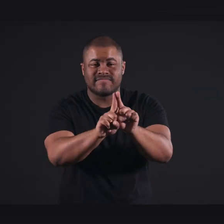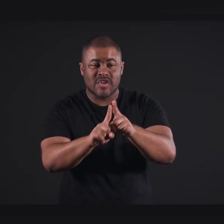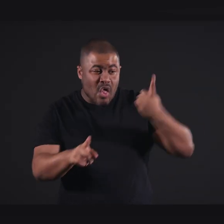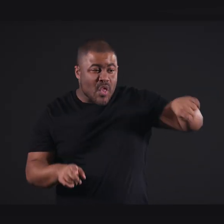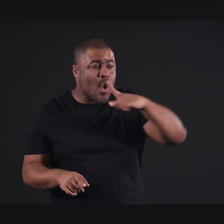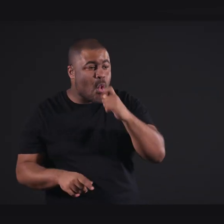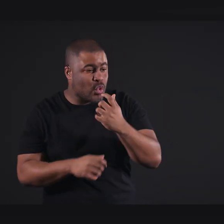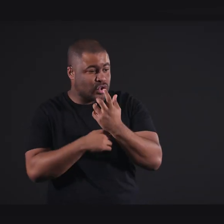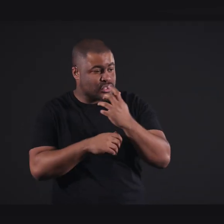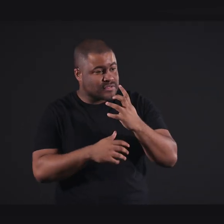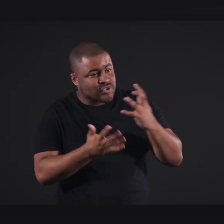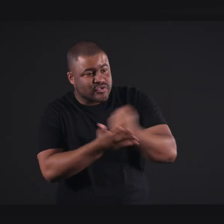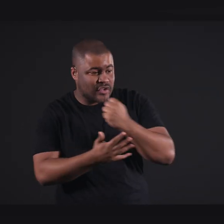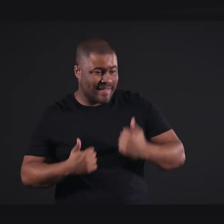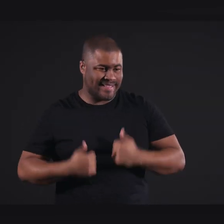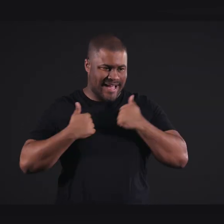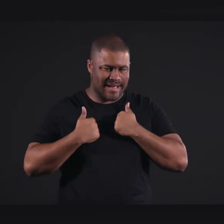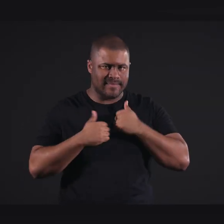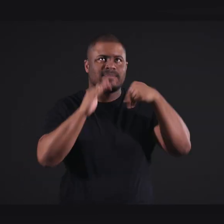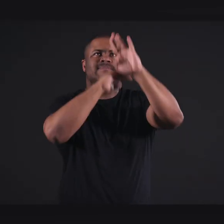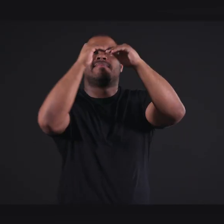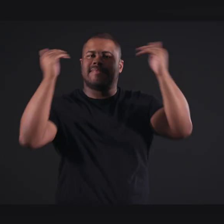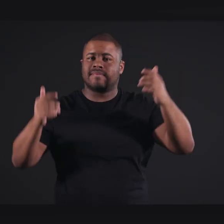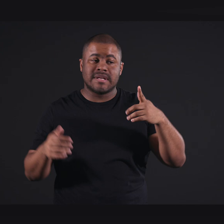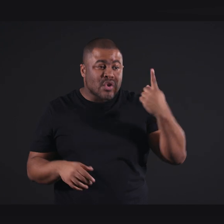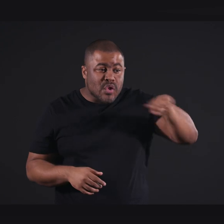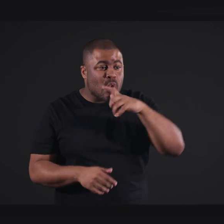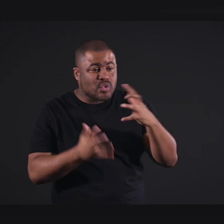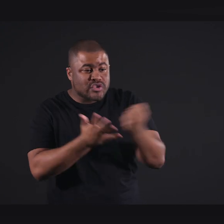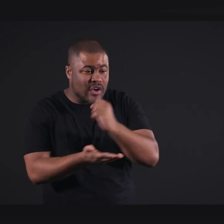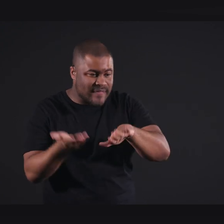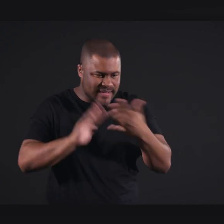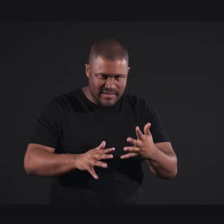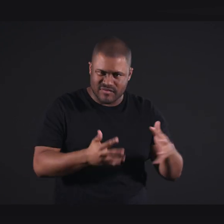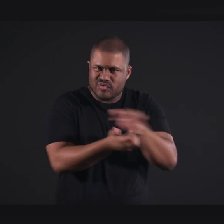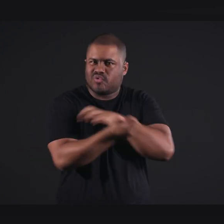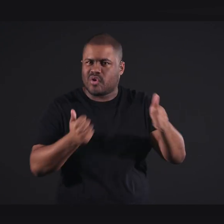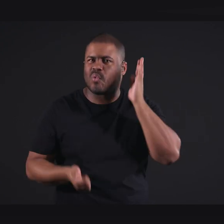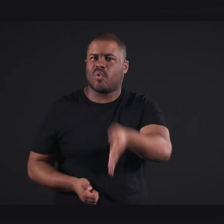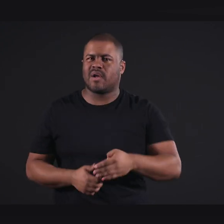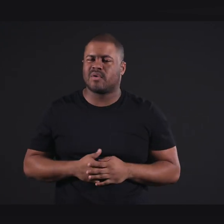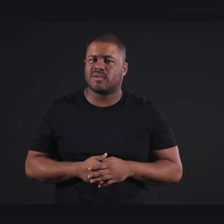we who deserve to be lost in the water like Egypt instead, like Israel, can be found.